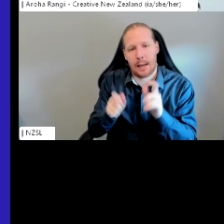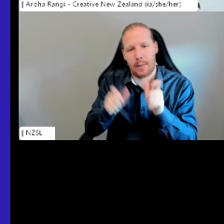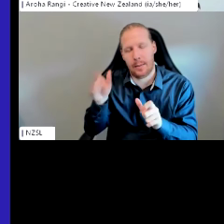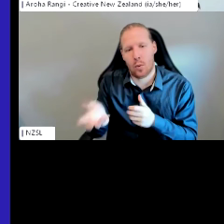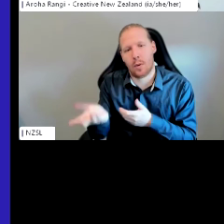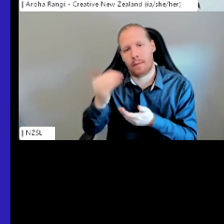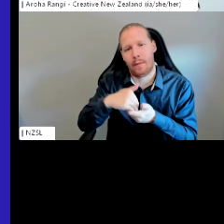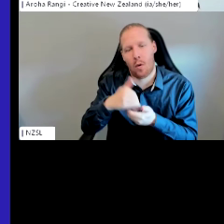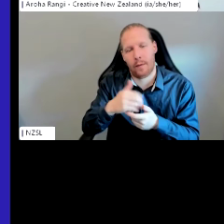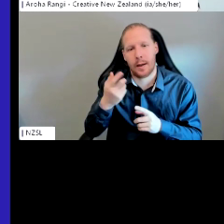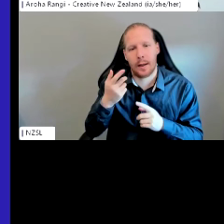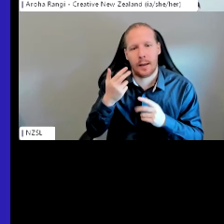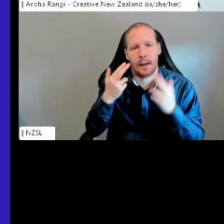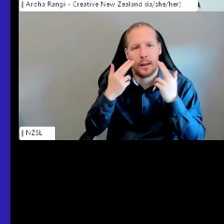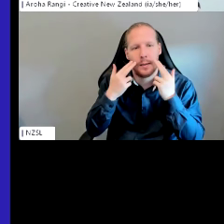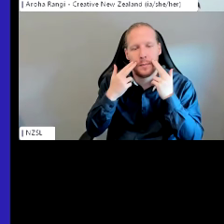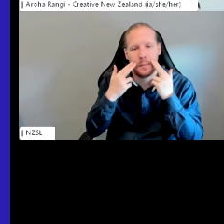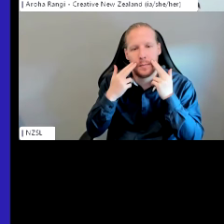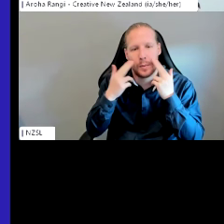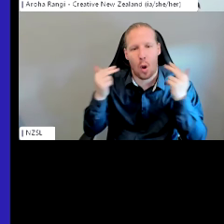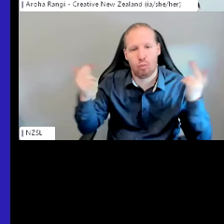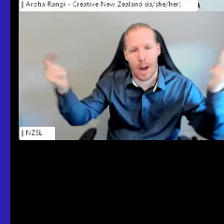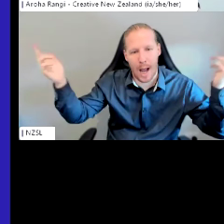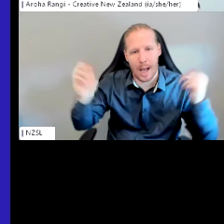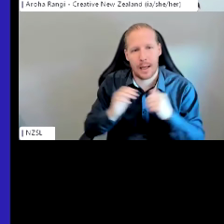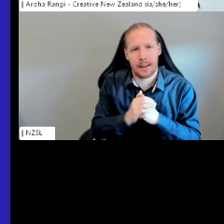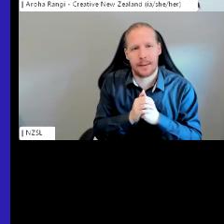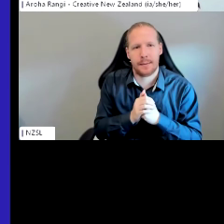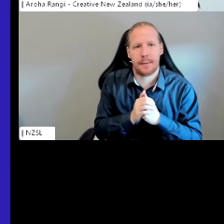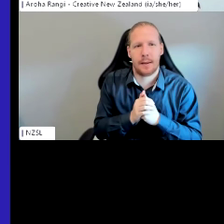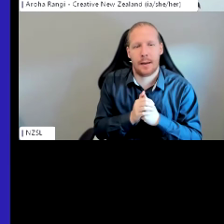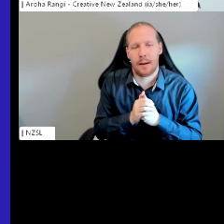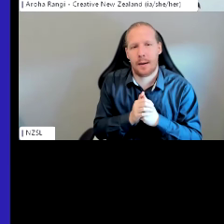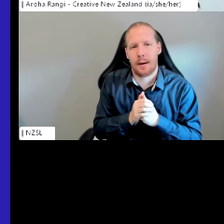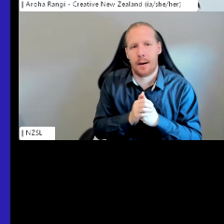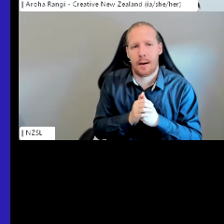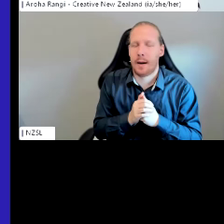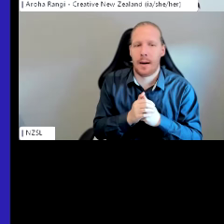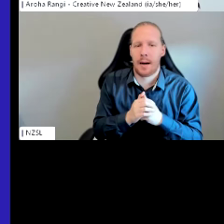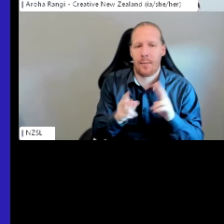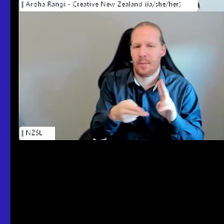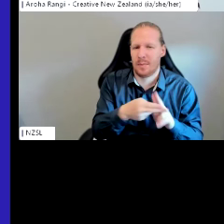like a Levi 501's advert and the strap line was what are you wearing to the opera tonight and